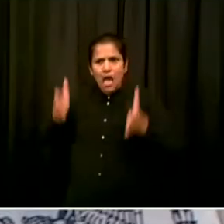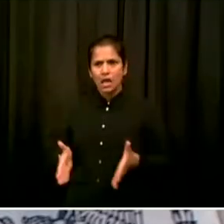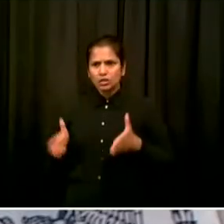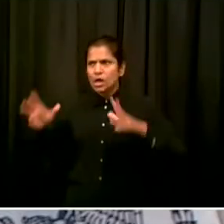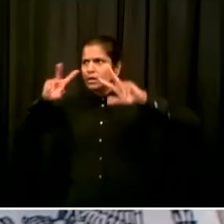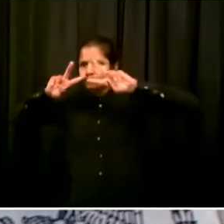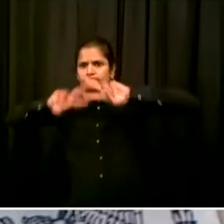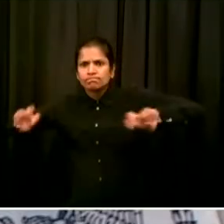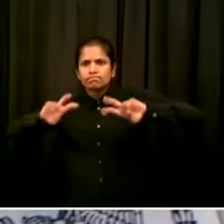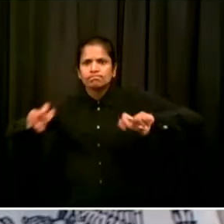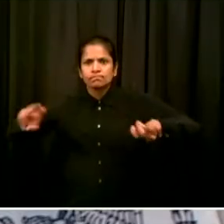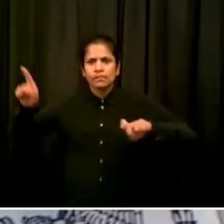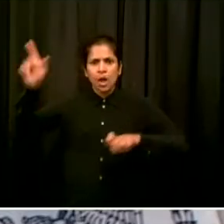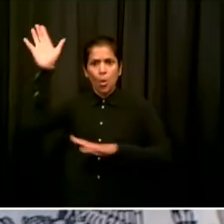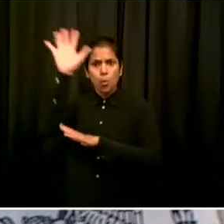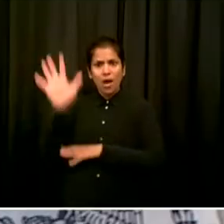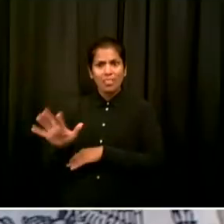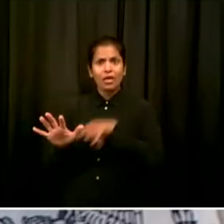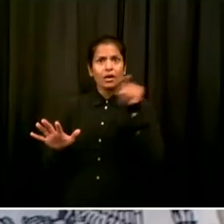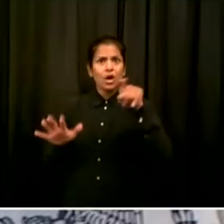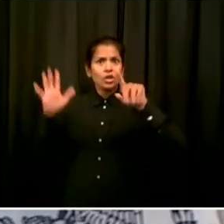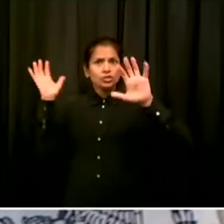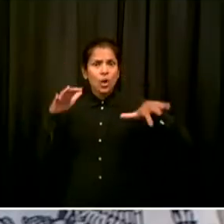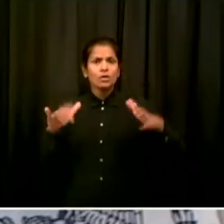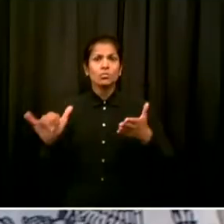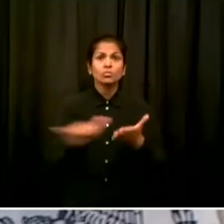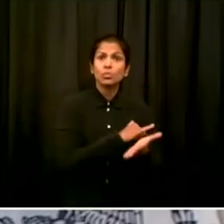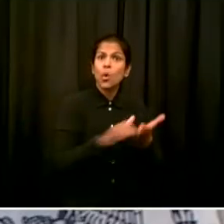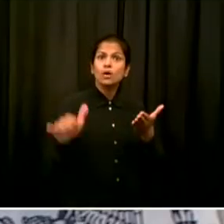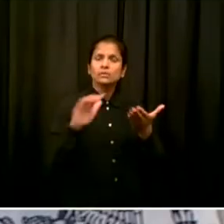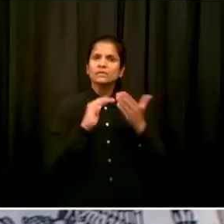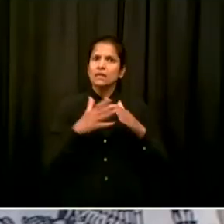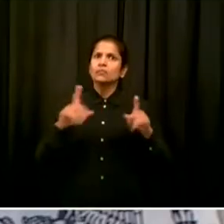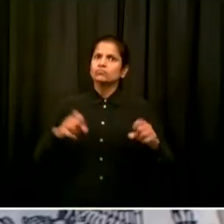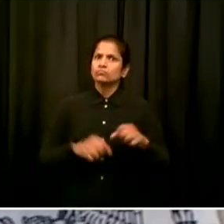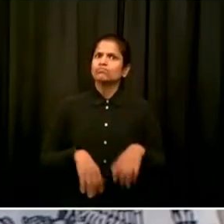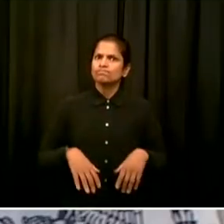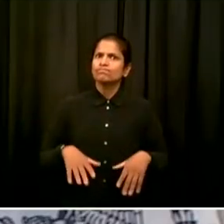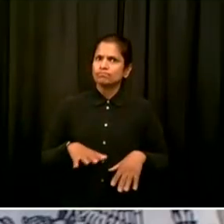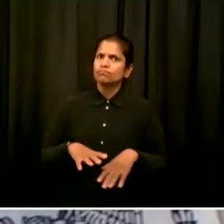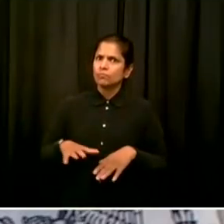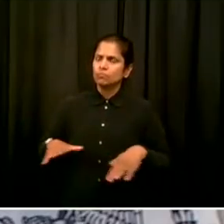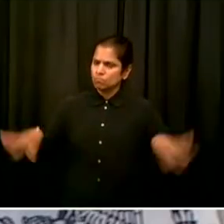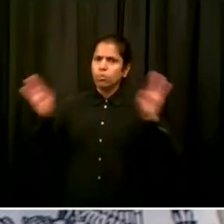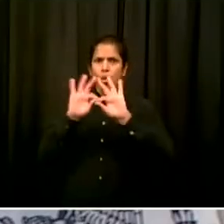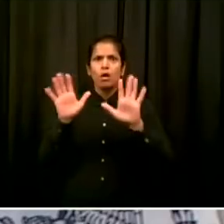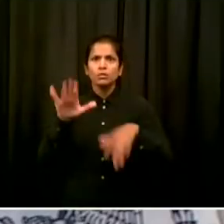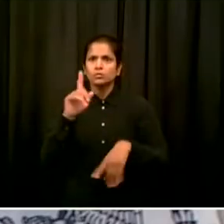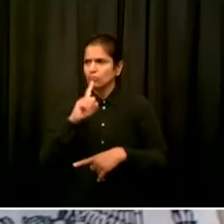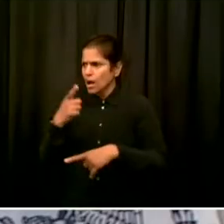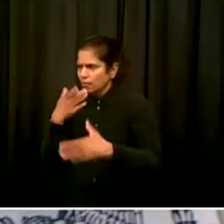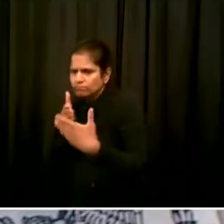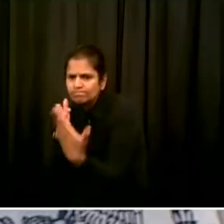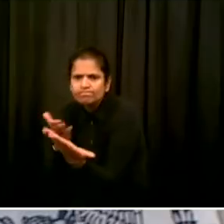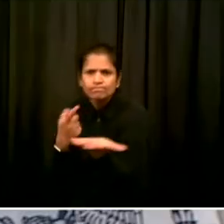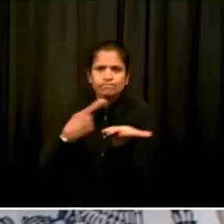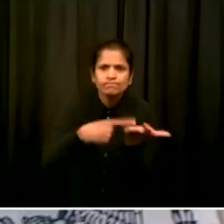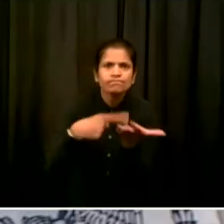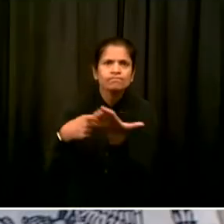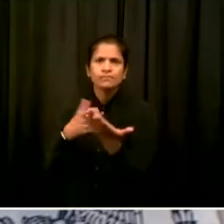FOR YERAS W NO TE HCITY OF NEW YORK HAS BEEN PUTTING MEASURES IN PLACE TO PROTECT PEOPLE FROM RISING SEA LEVELS AND FROM